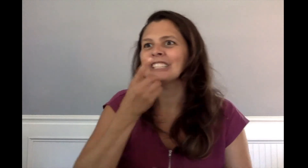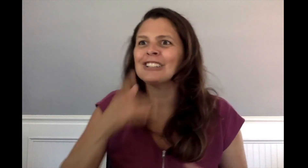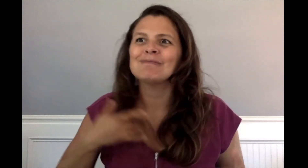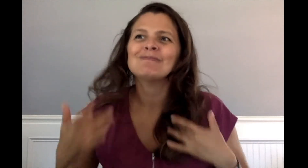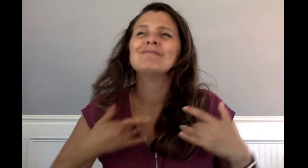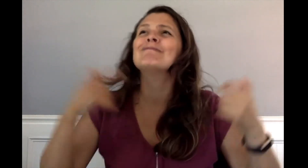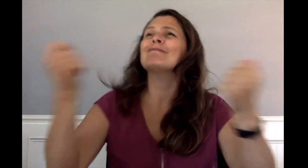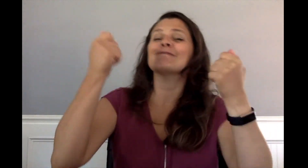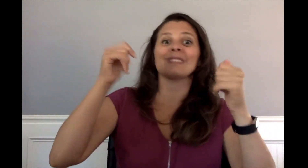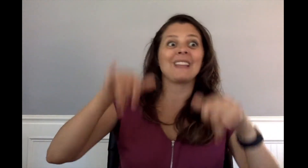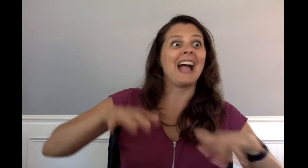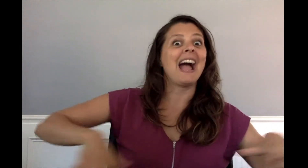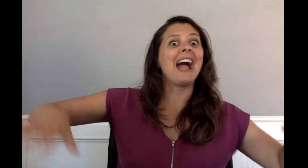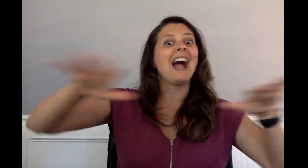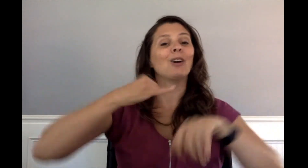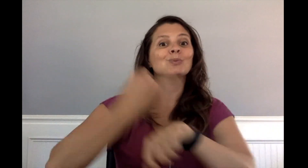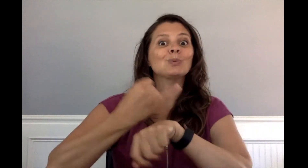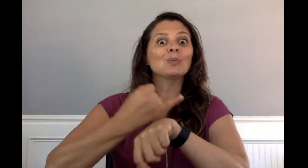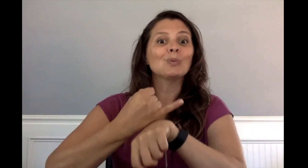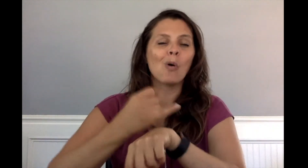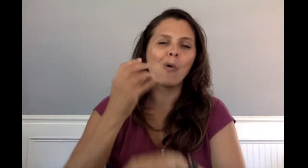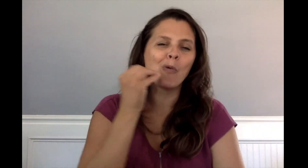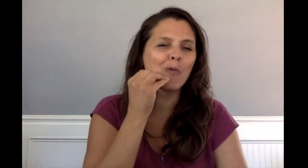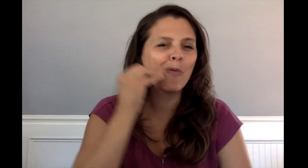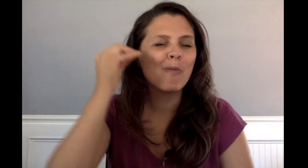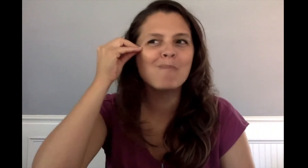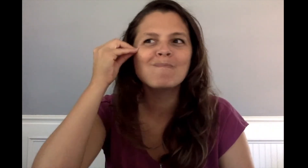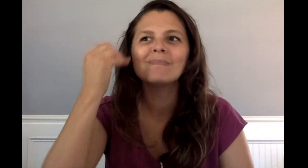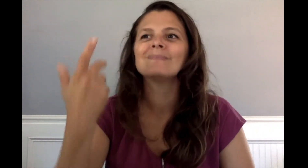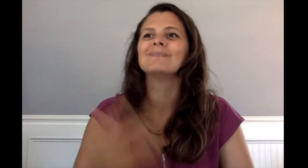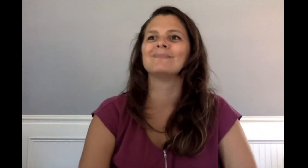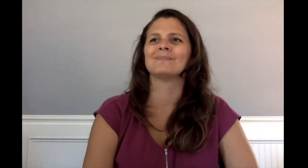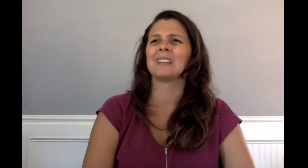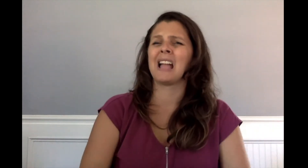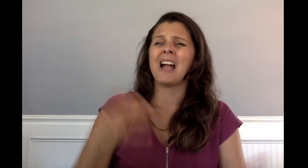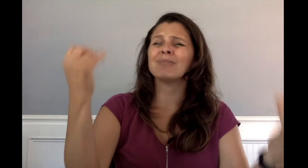More and more people arrived for the Founders' Day Dinner to celebrate the place they called home.